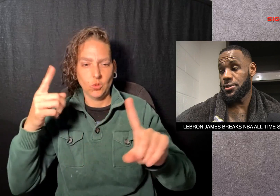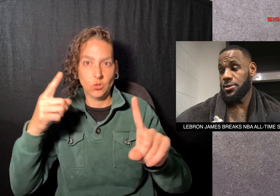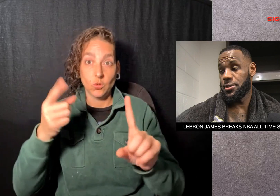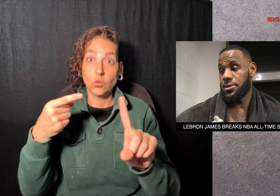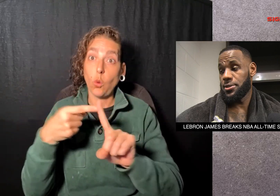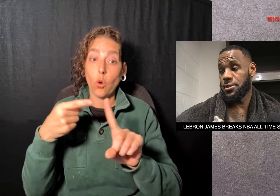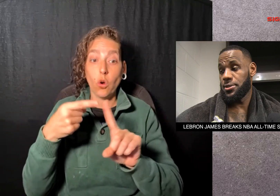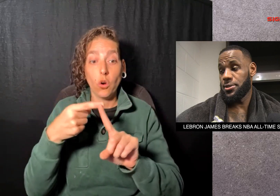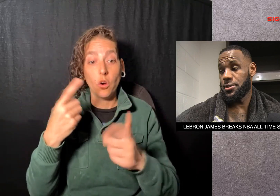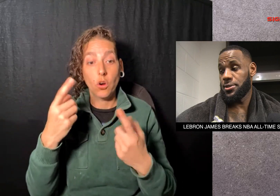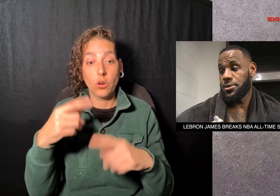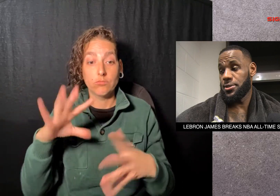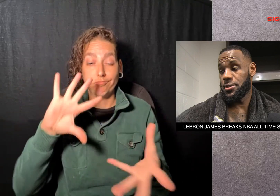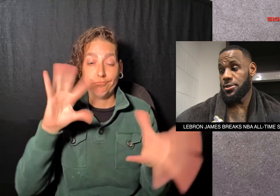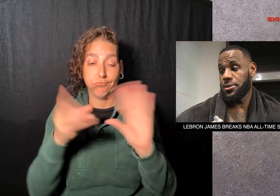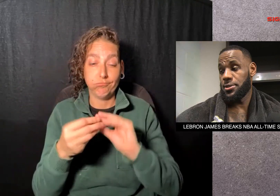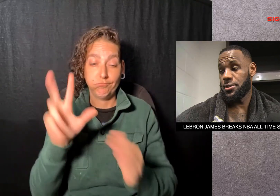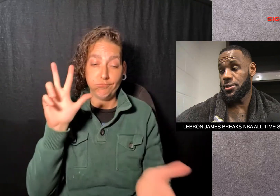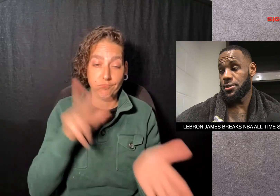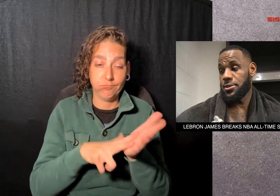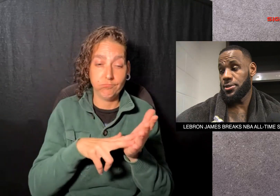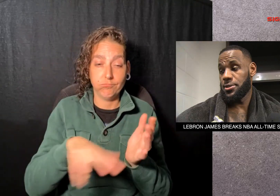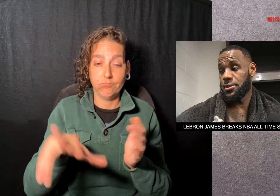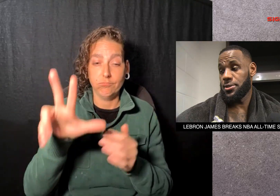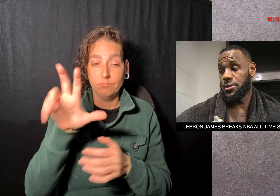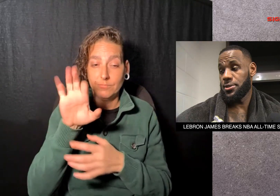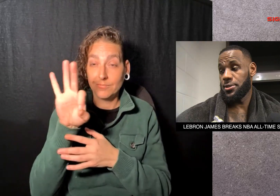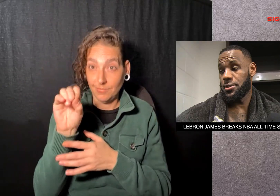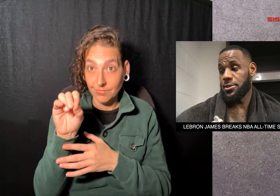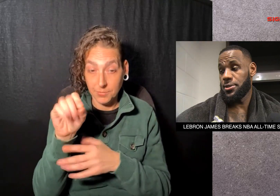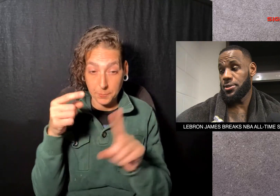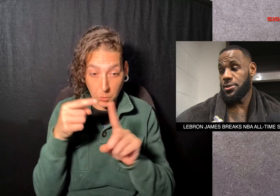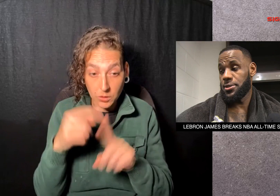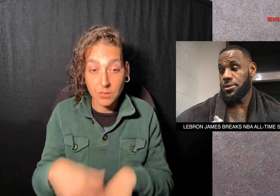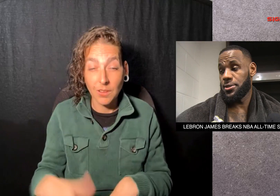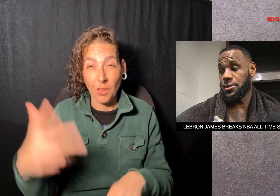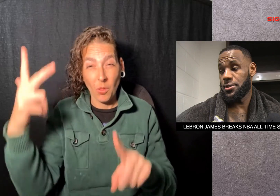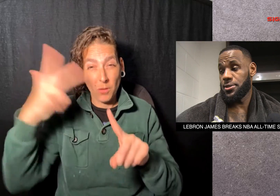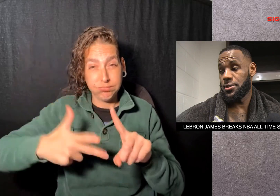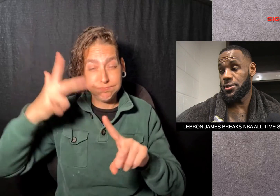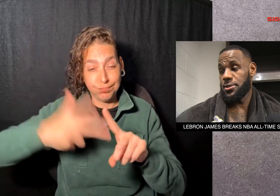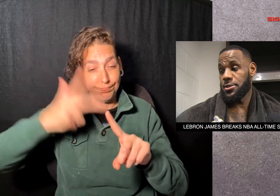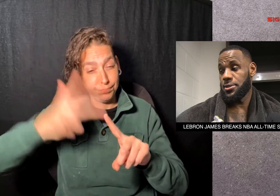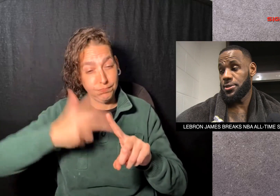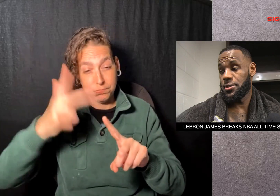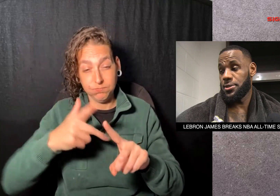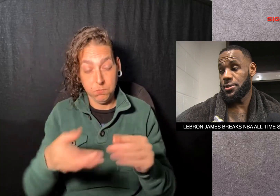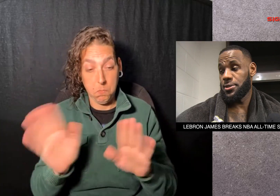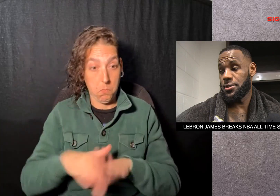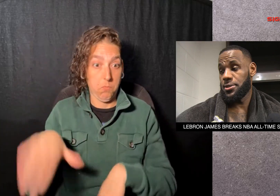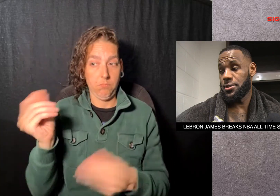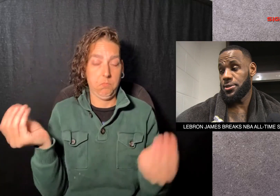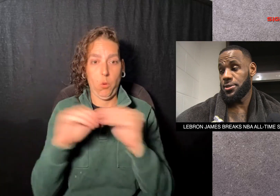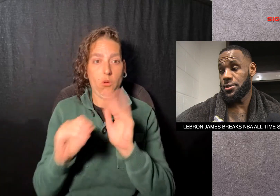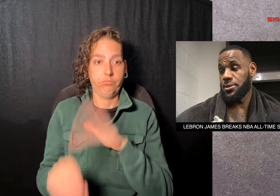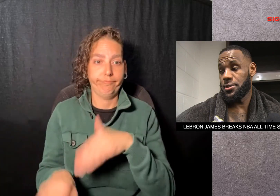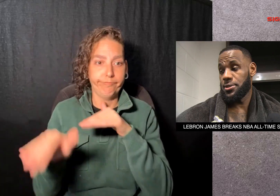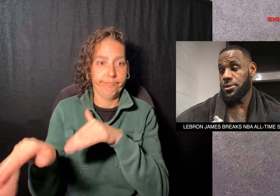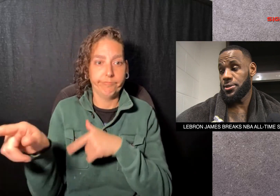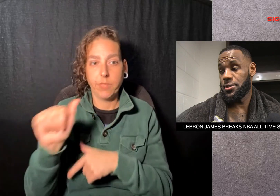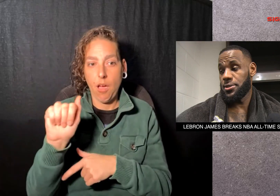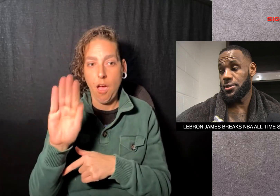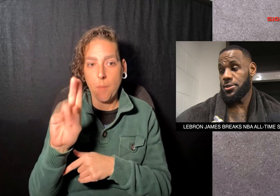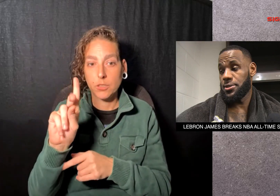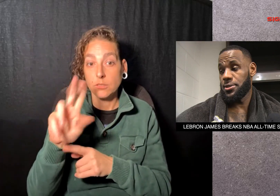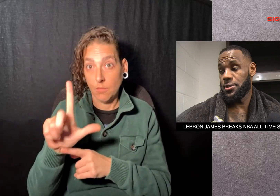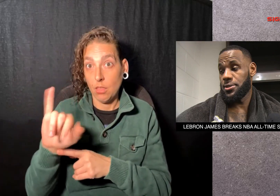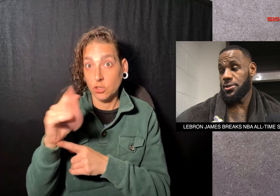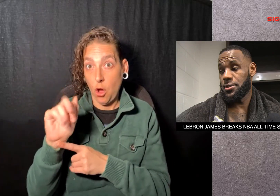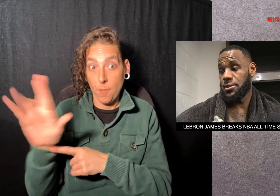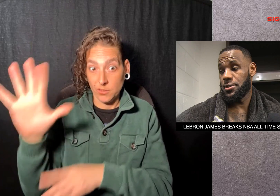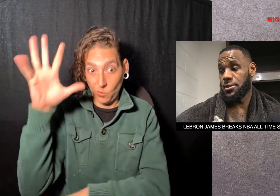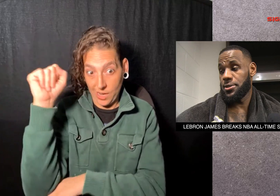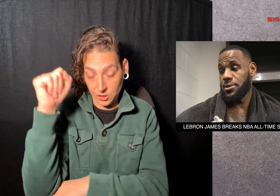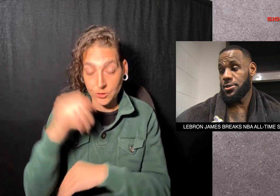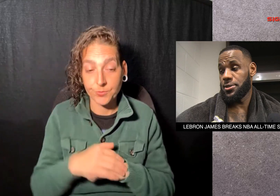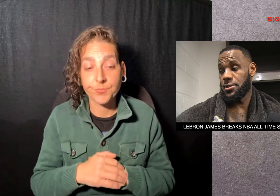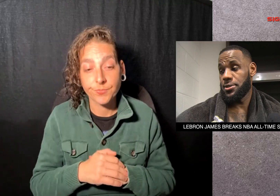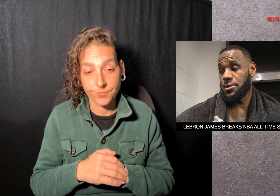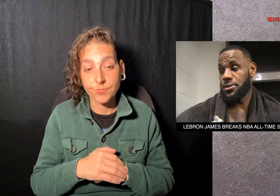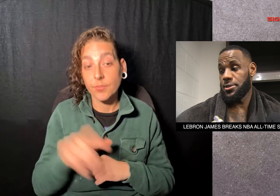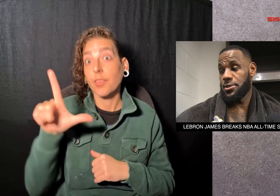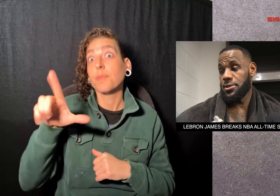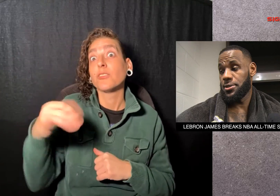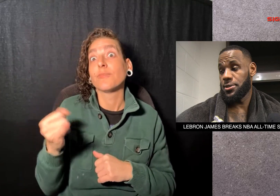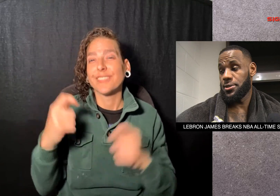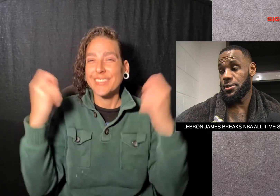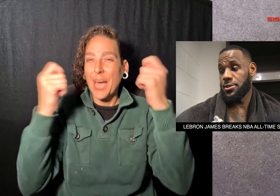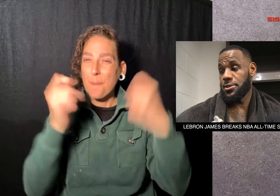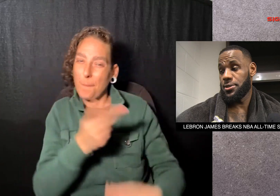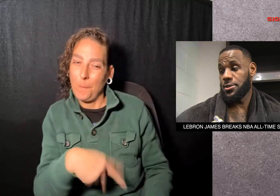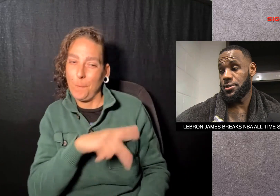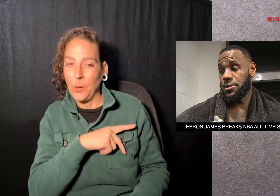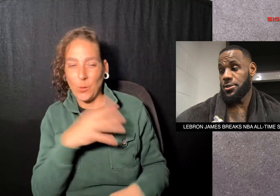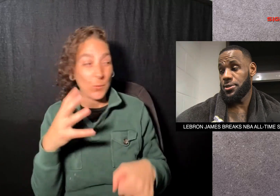score to a total of 38,390 points three points more than Abdul-Jabbar's record James celebrated